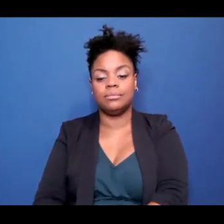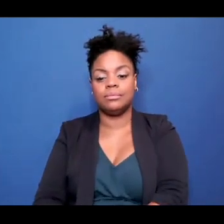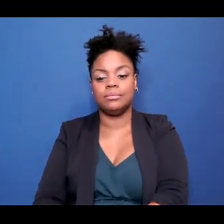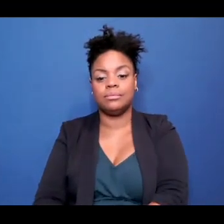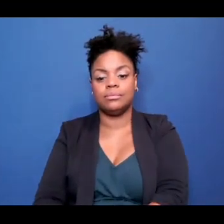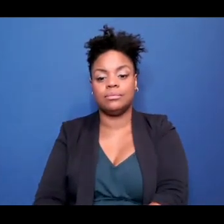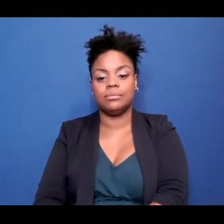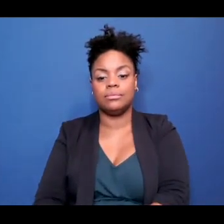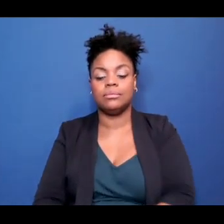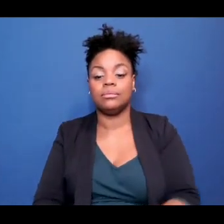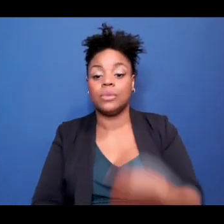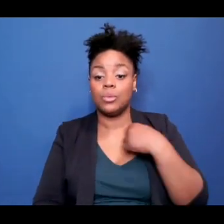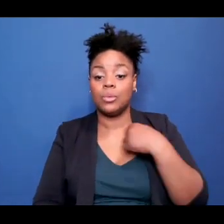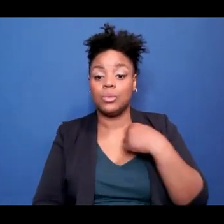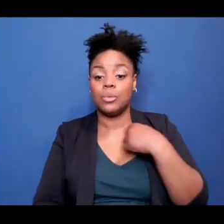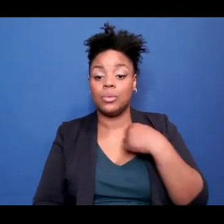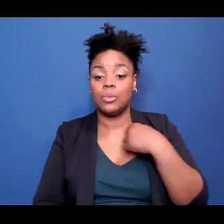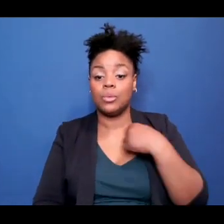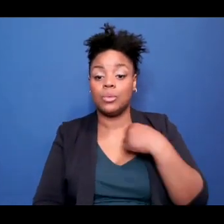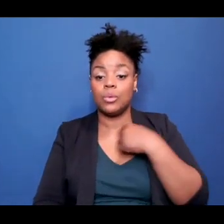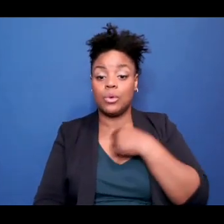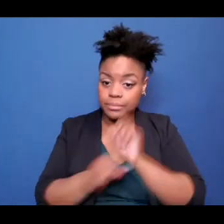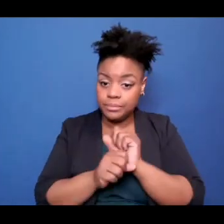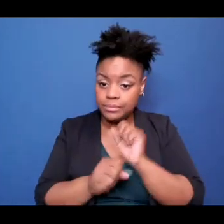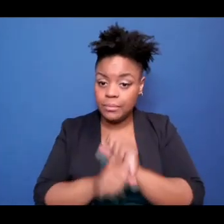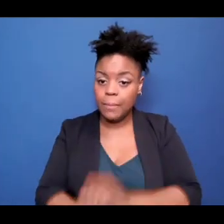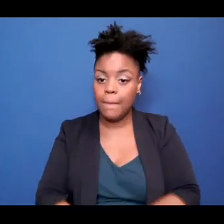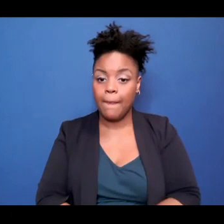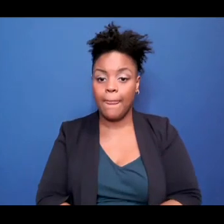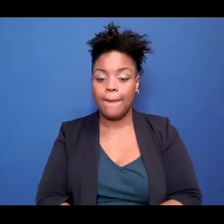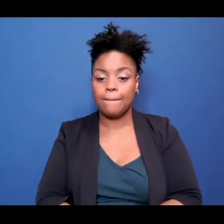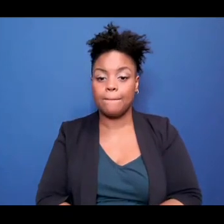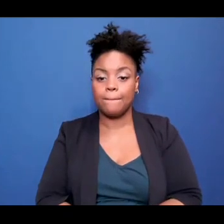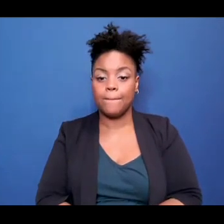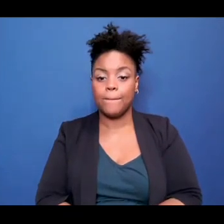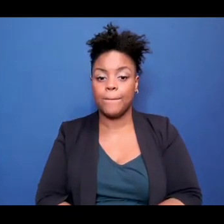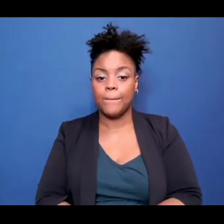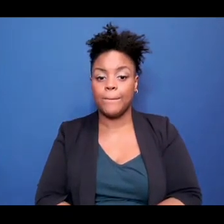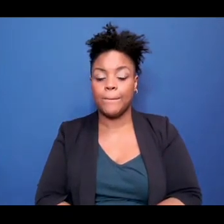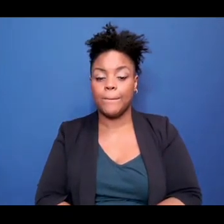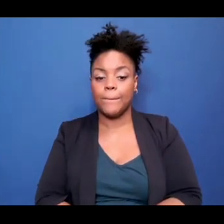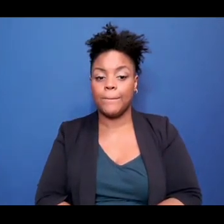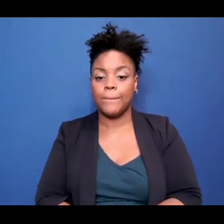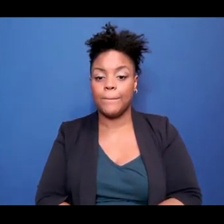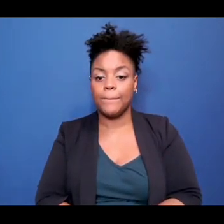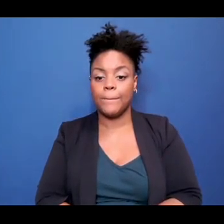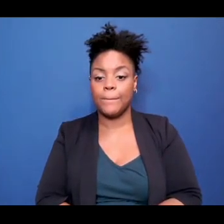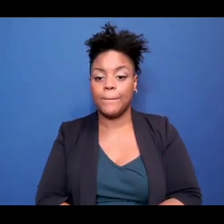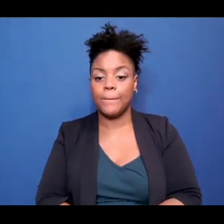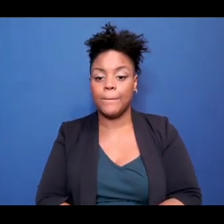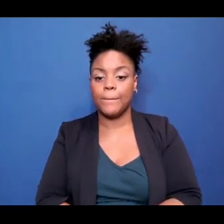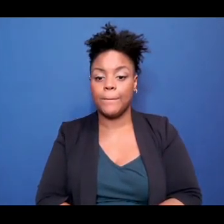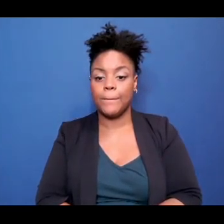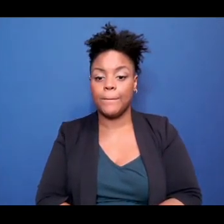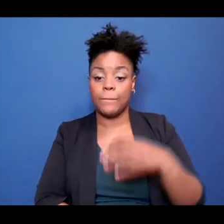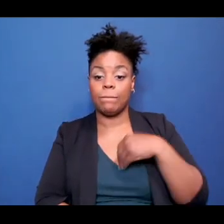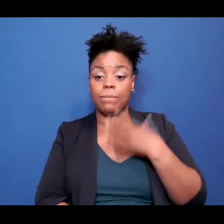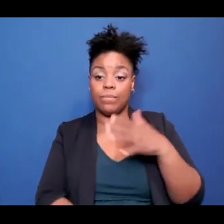KNOW, INTENDING TO SEEK OUT A FAMILY TRADE MEANT ALL AMERICAN DOMESTICITY WHICH MEANT THE UN WIELDING WHITENESS OF MID